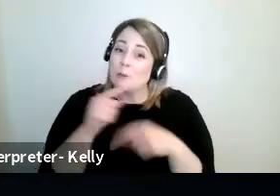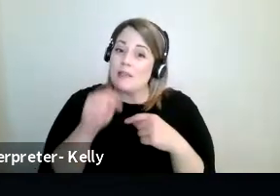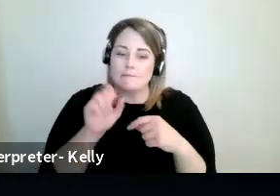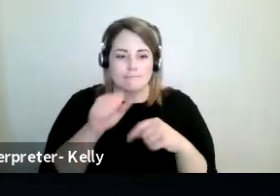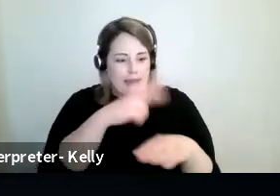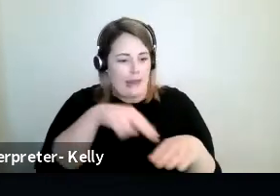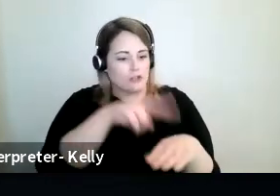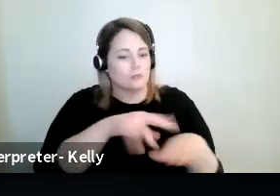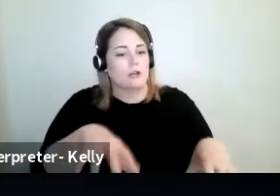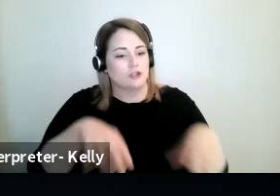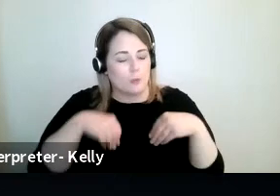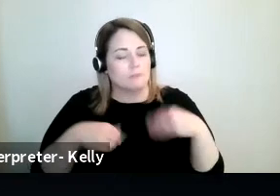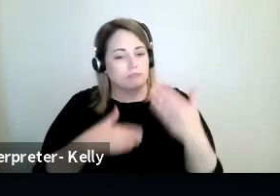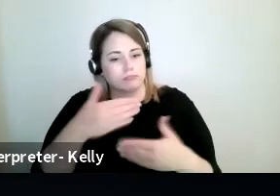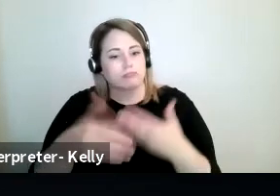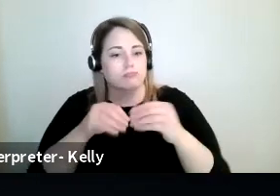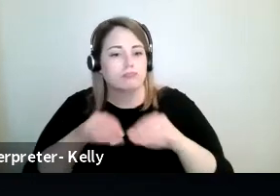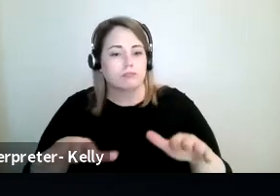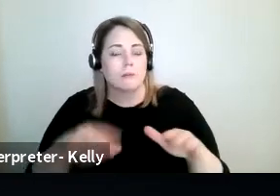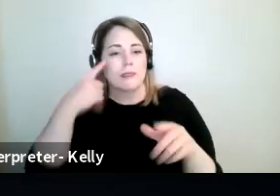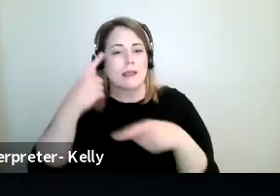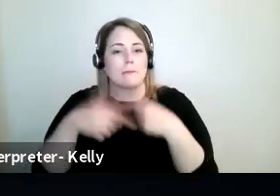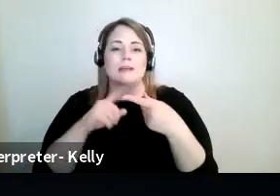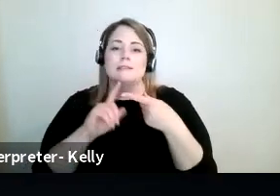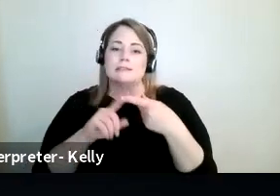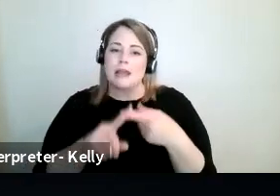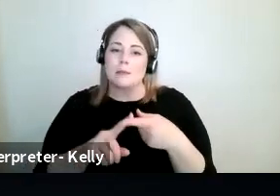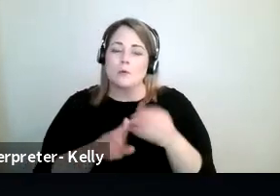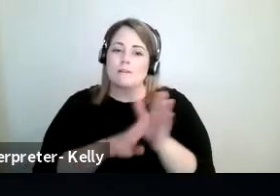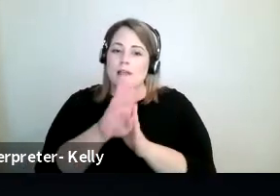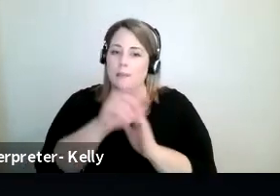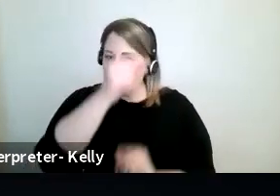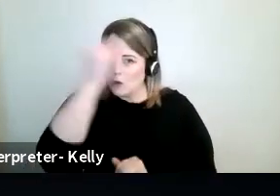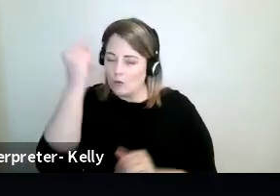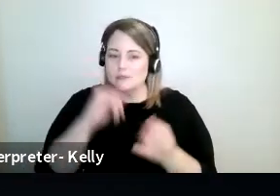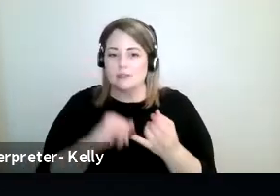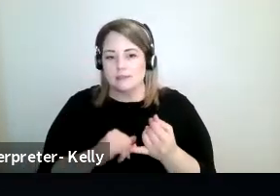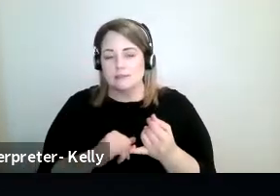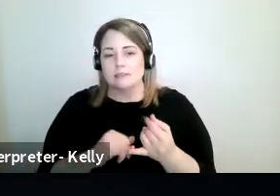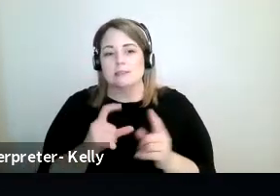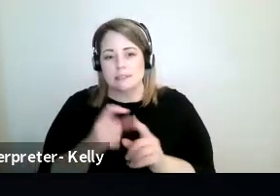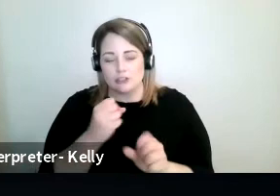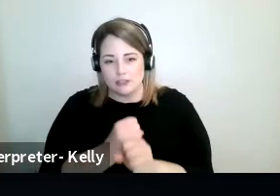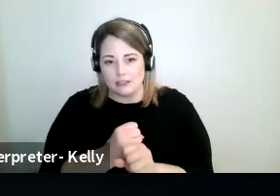when we think about the sustainable development goals, there's a clear indicator in 2030 that